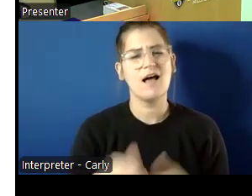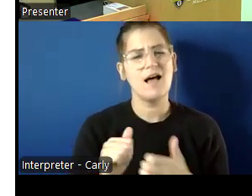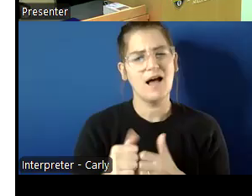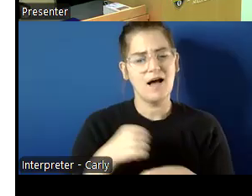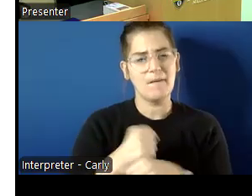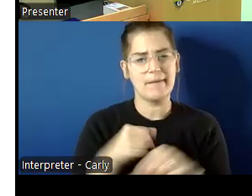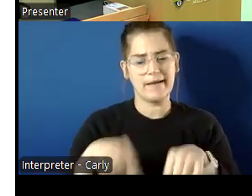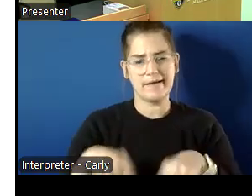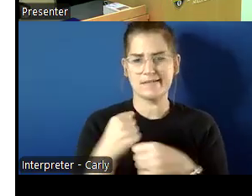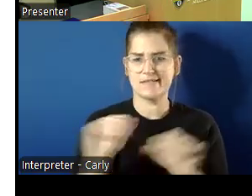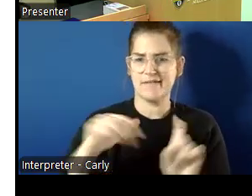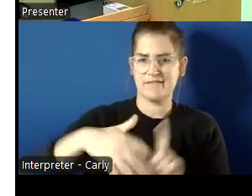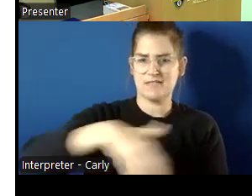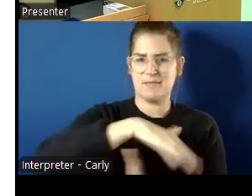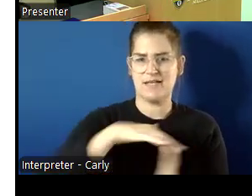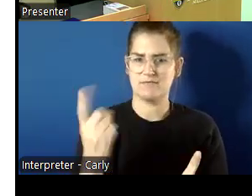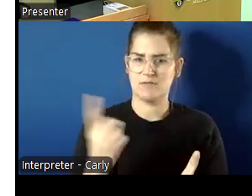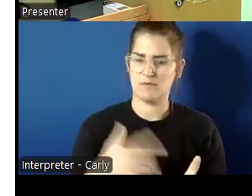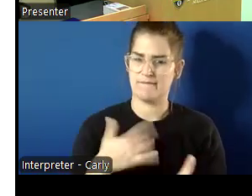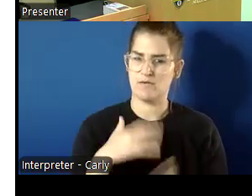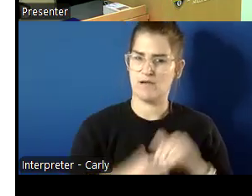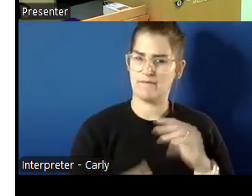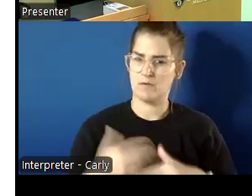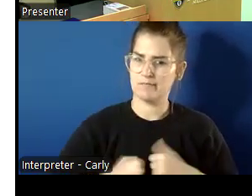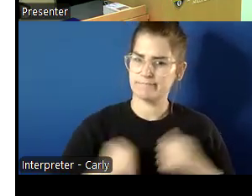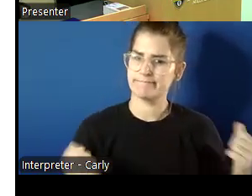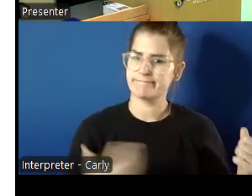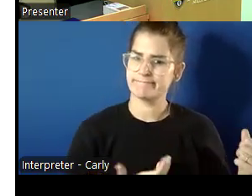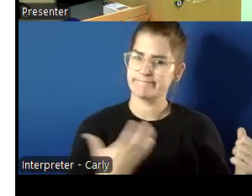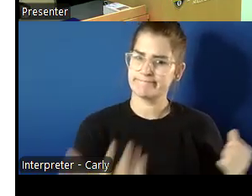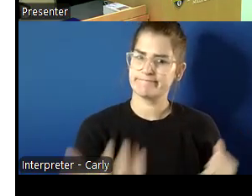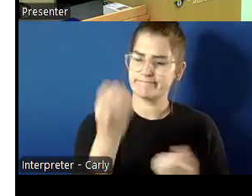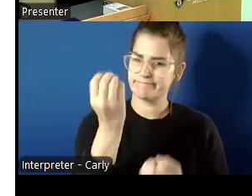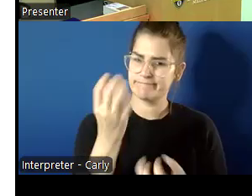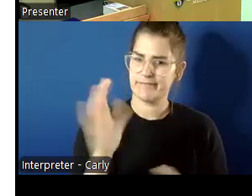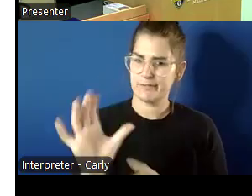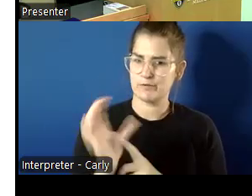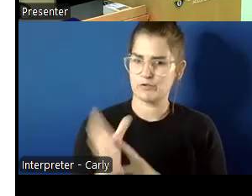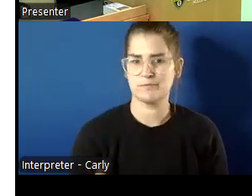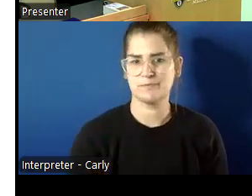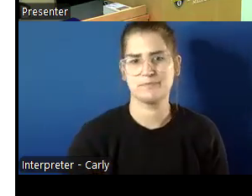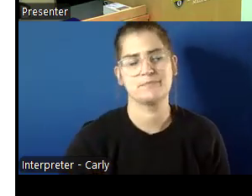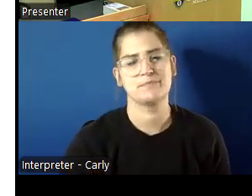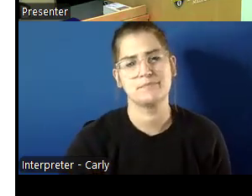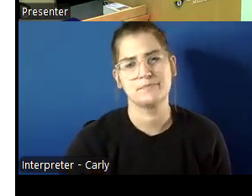safe space for someone to feel comfortable to open up and disclose information about their culture?